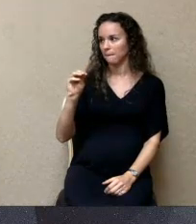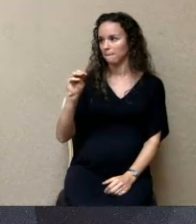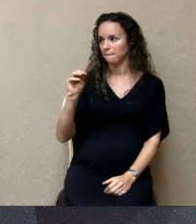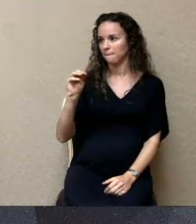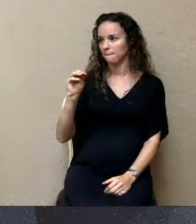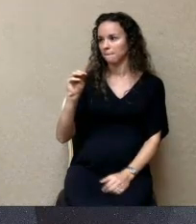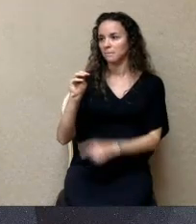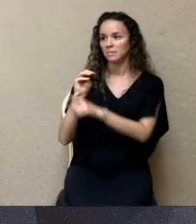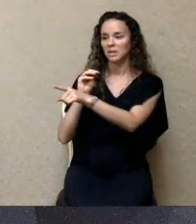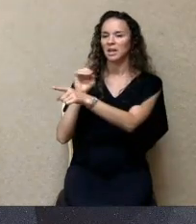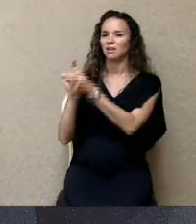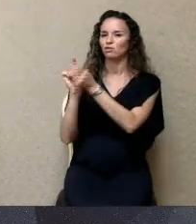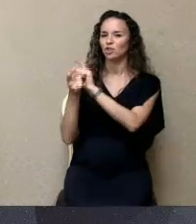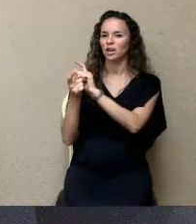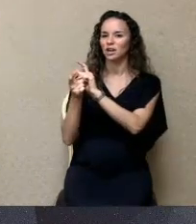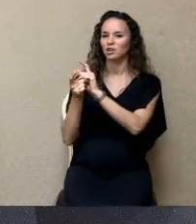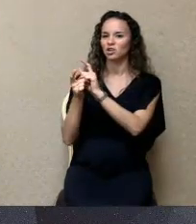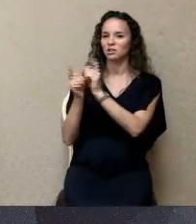We had him change providers because we got mad at